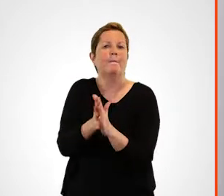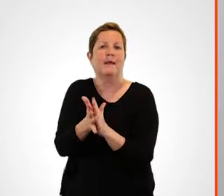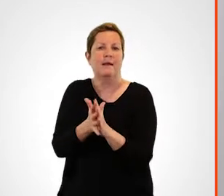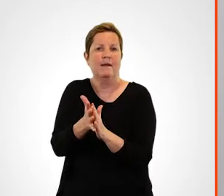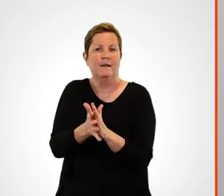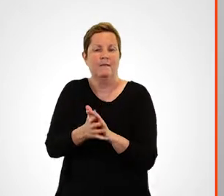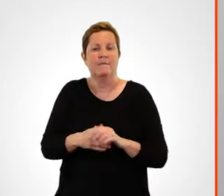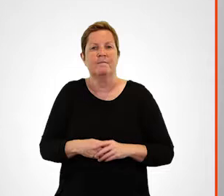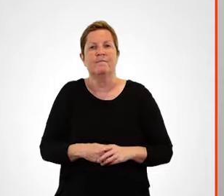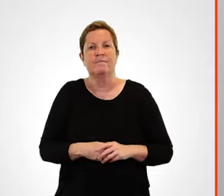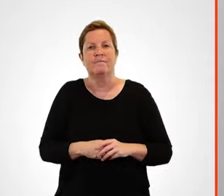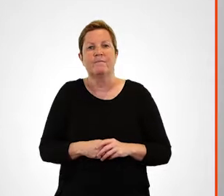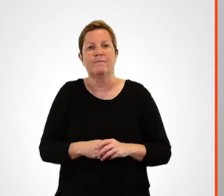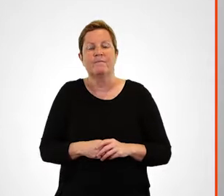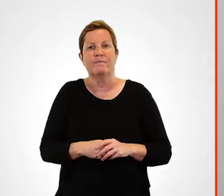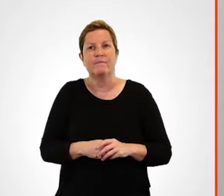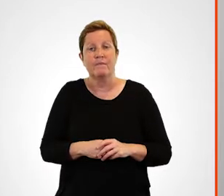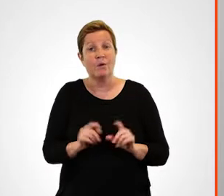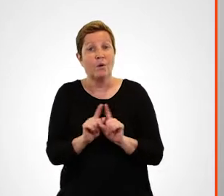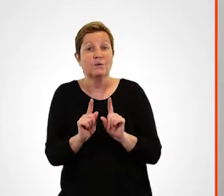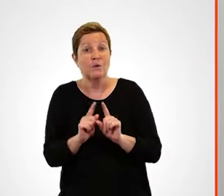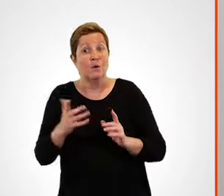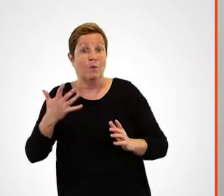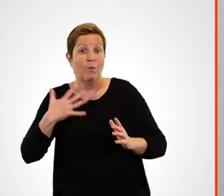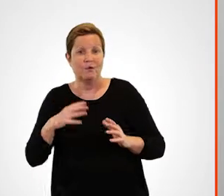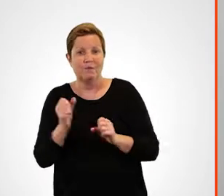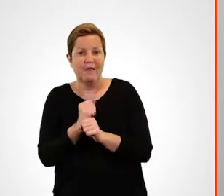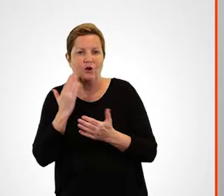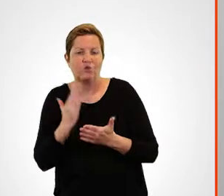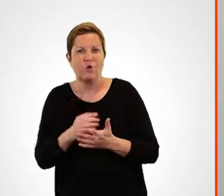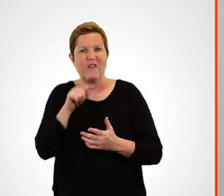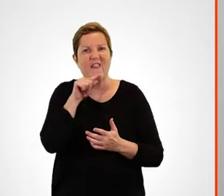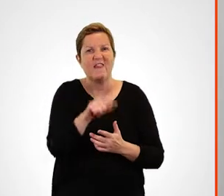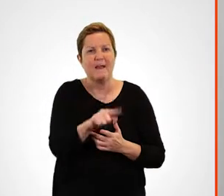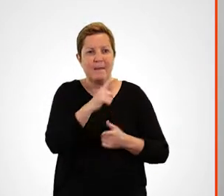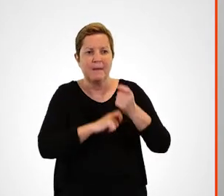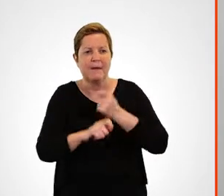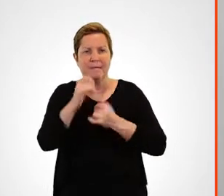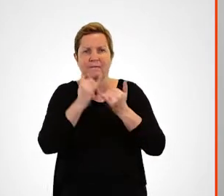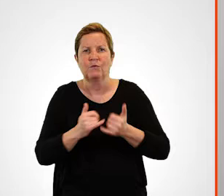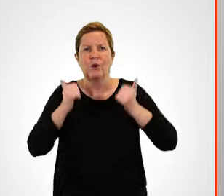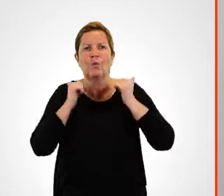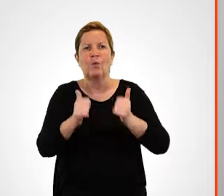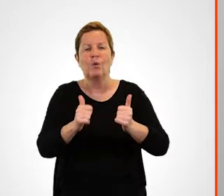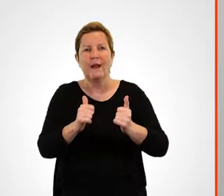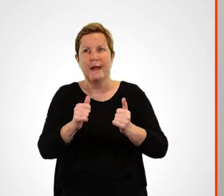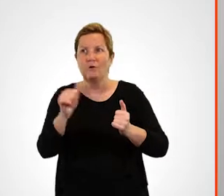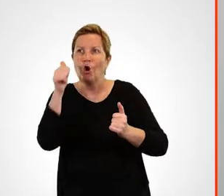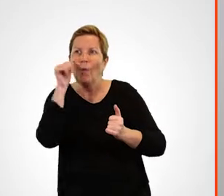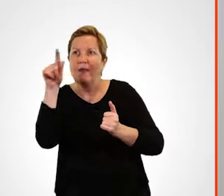Another thing we've wanted to do is make sure that they become facile, they become very good at manipulating symbols,